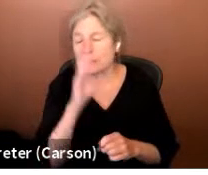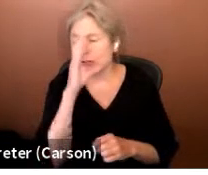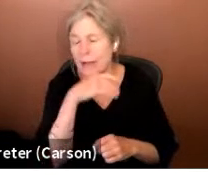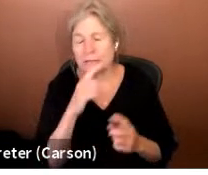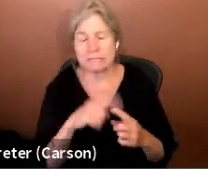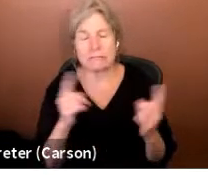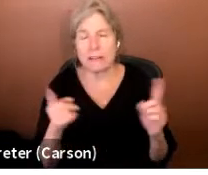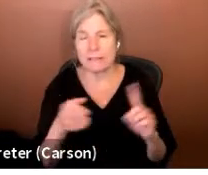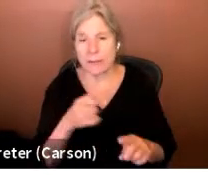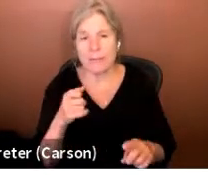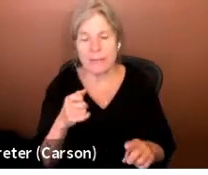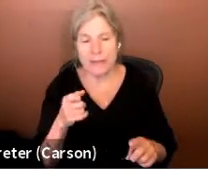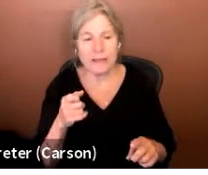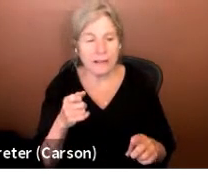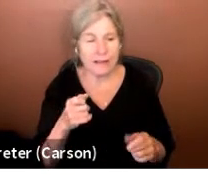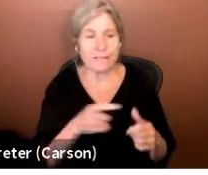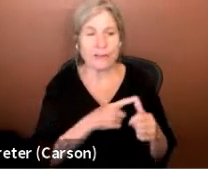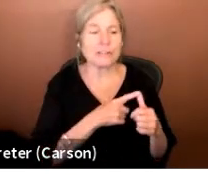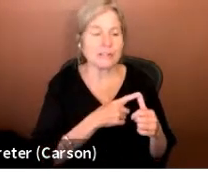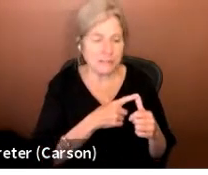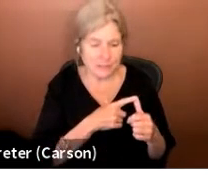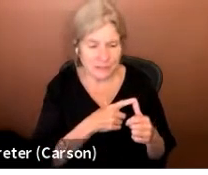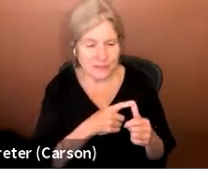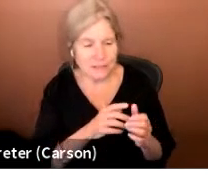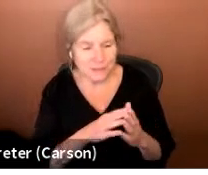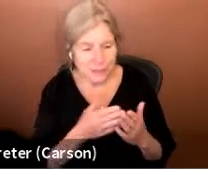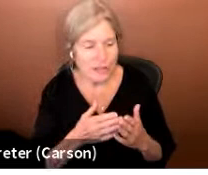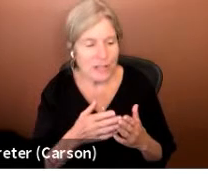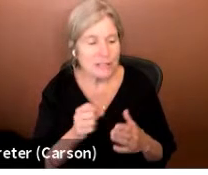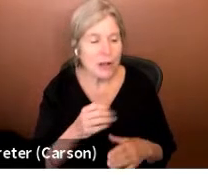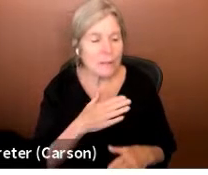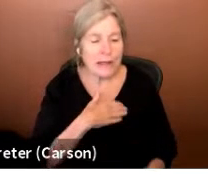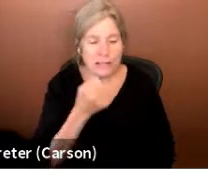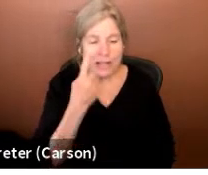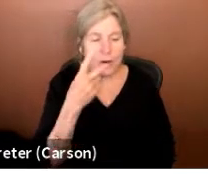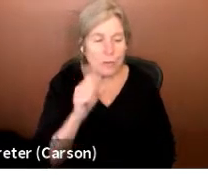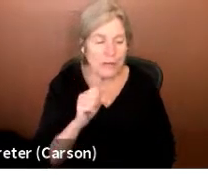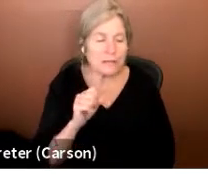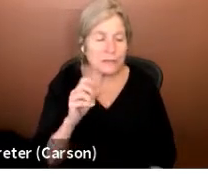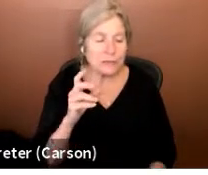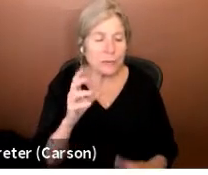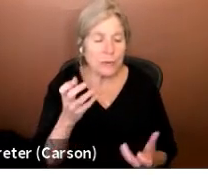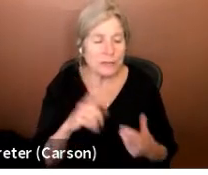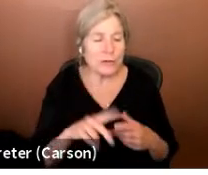with approaching comics from a tactile point of view was to reduce everything to totally forget about the